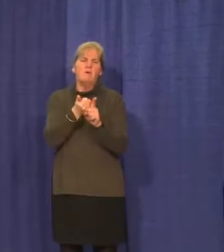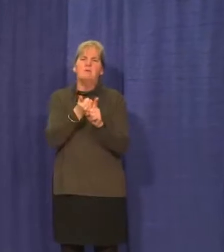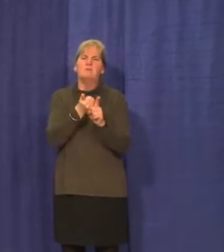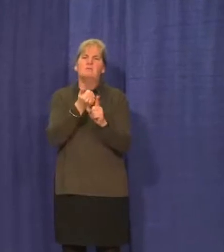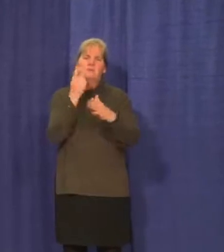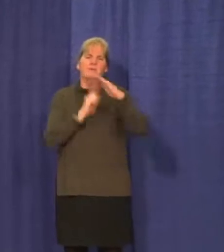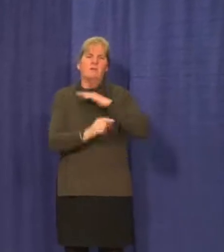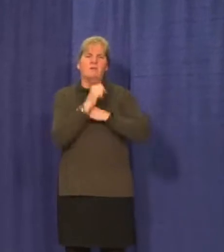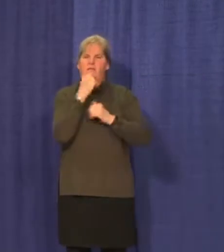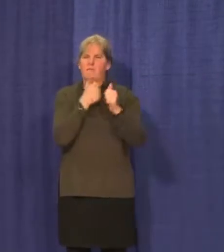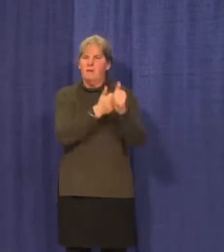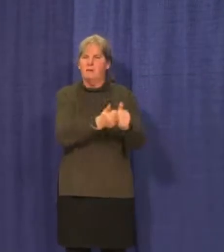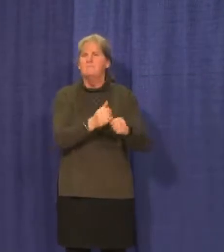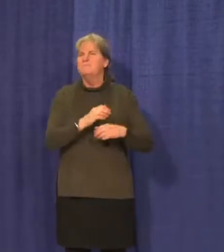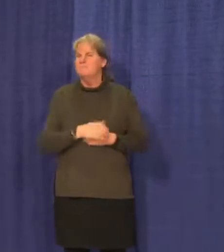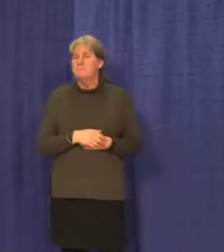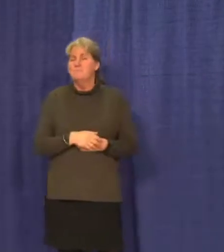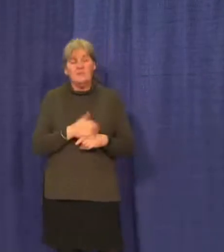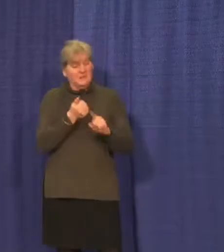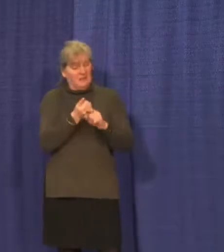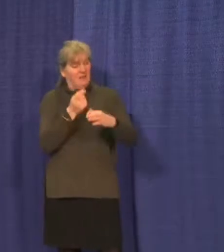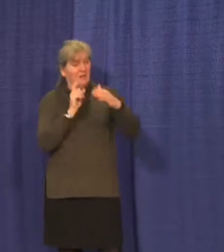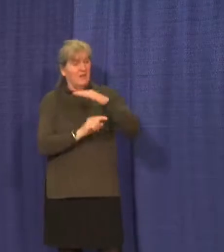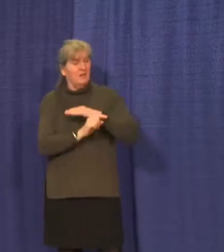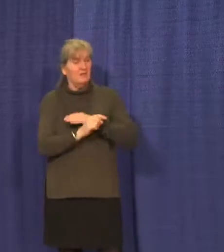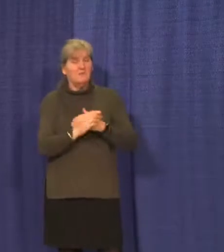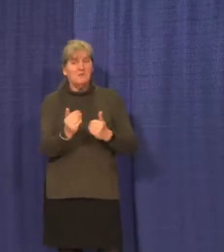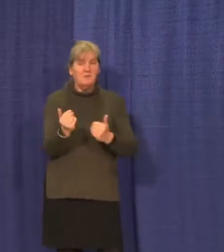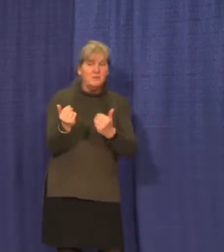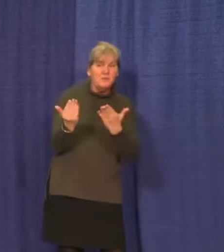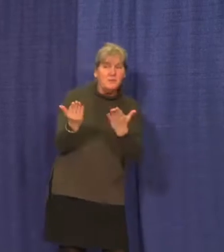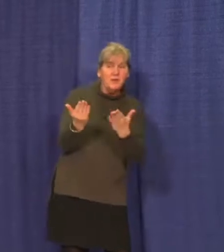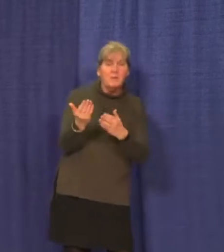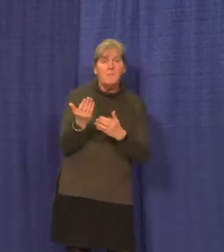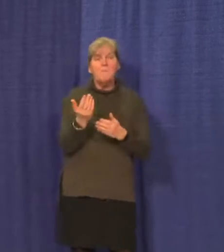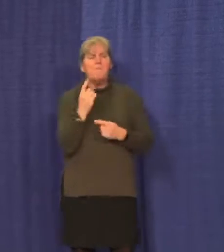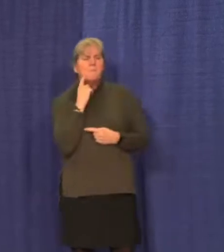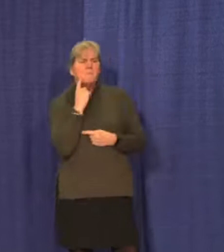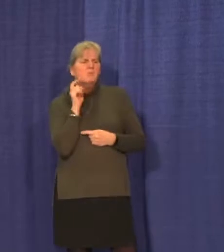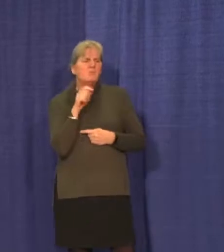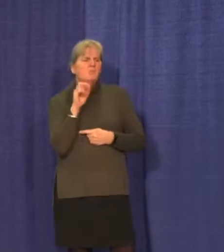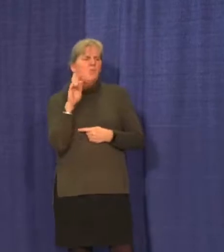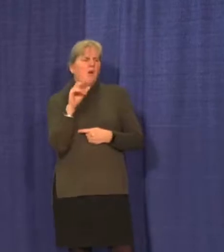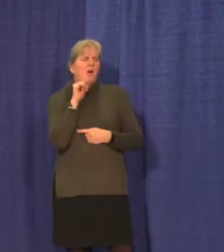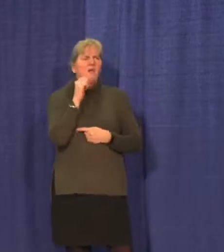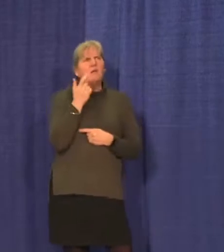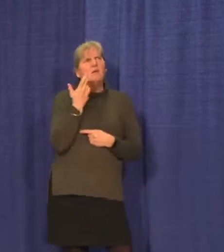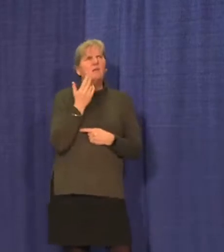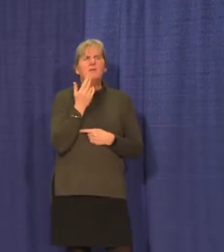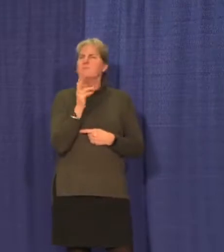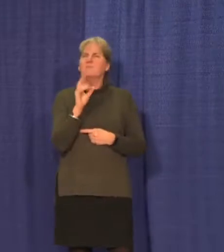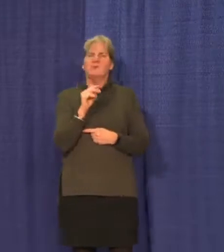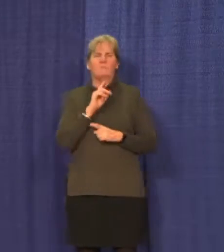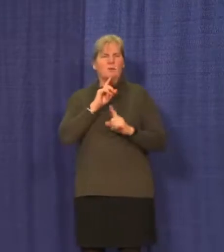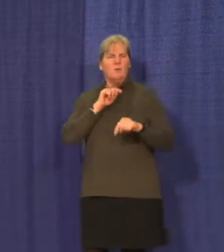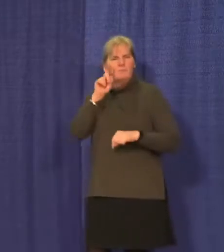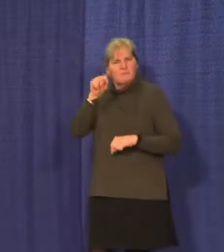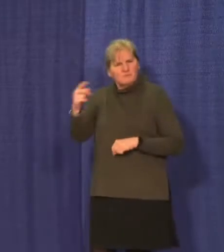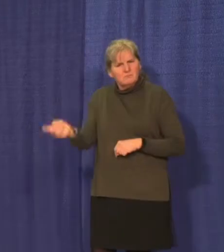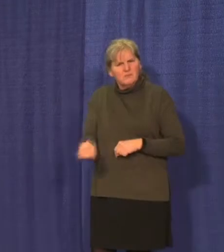I have said this before as well. Self isolating is not a suggestion. It is not something you can choose to ignore if it is inconvenient.